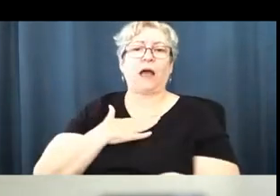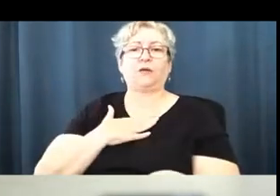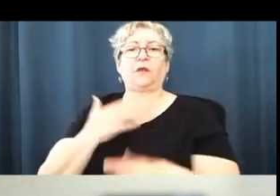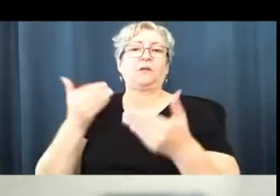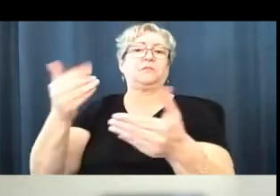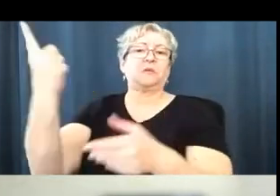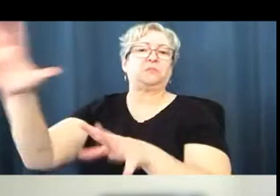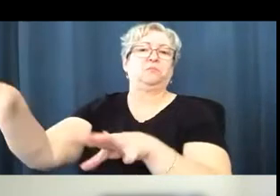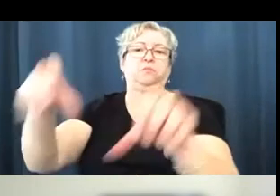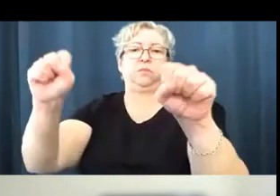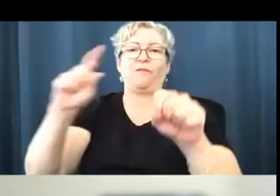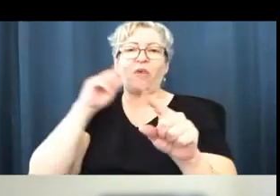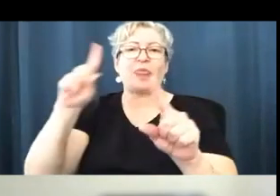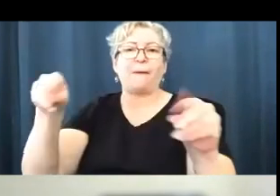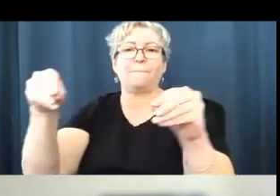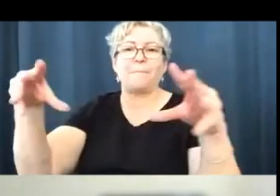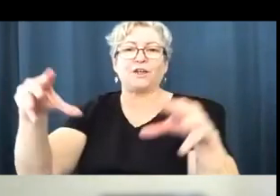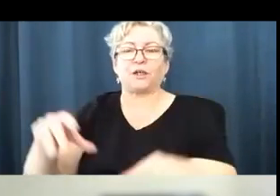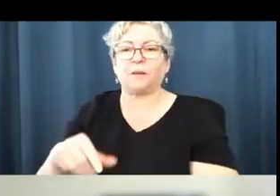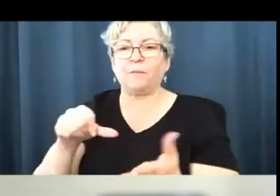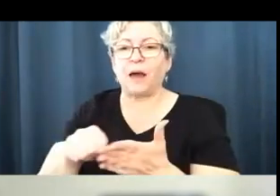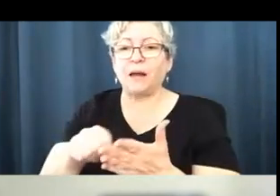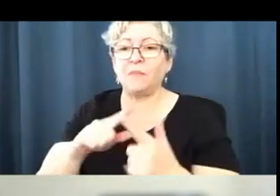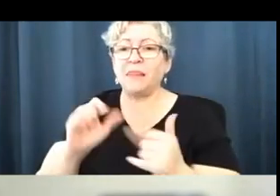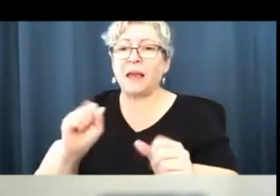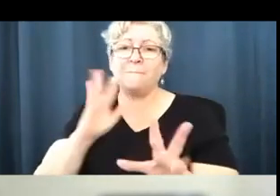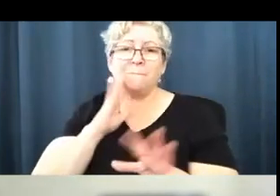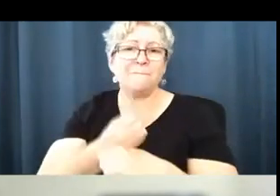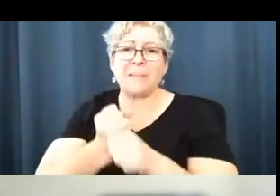Those tools can also even make a site even worse. They're really not a good answer.